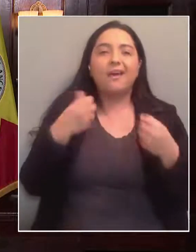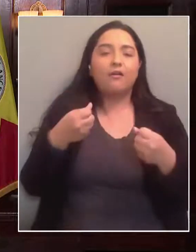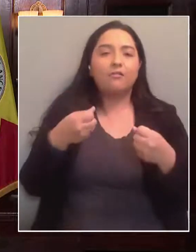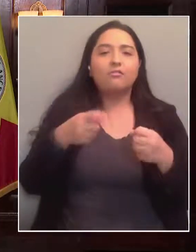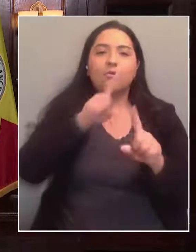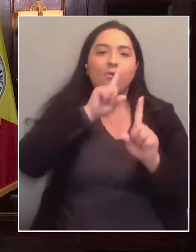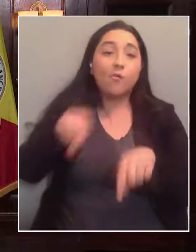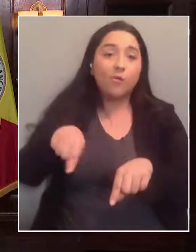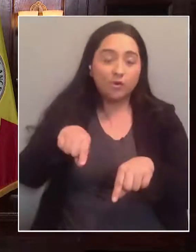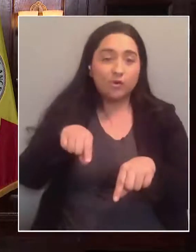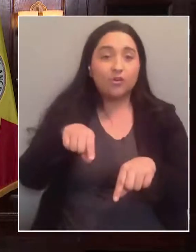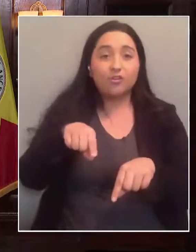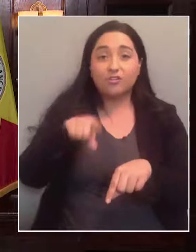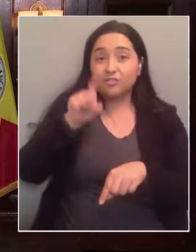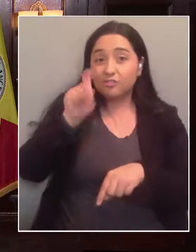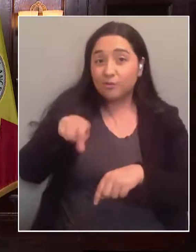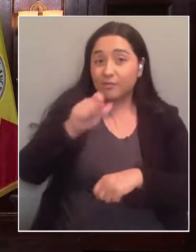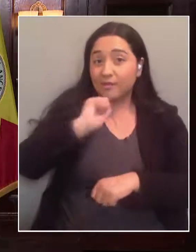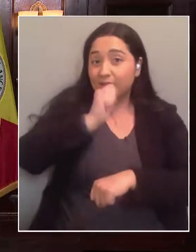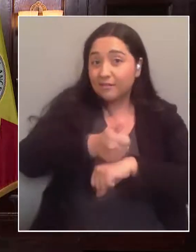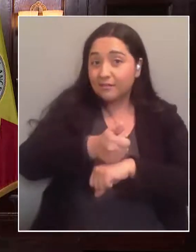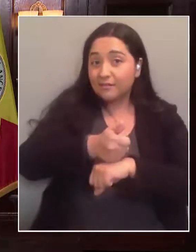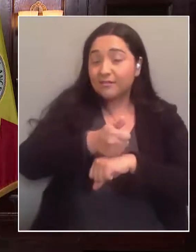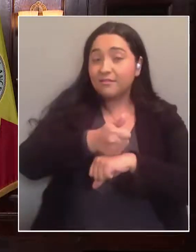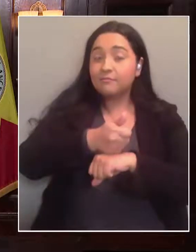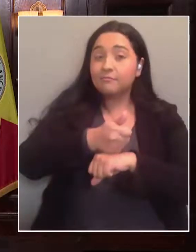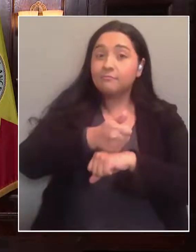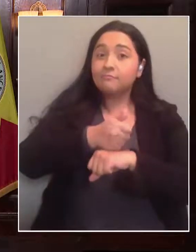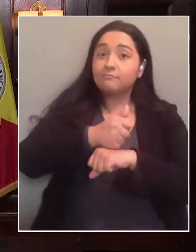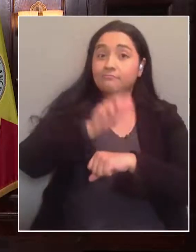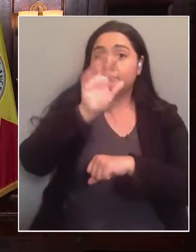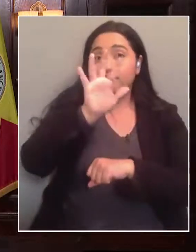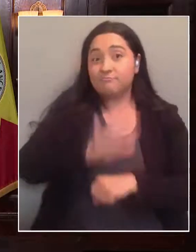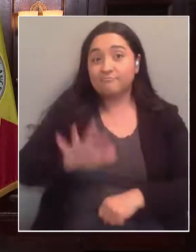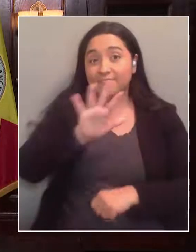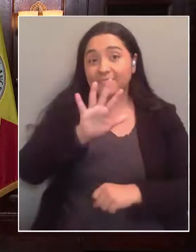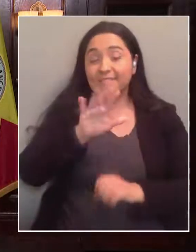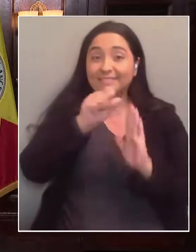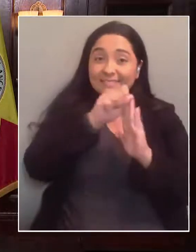CONSIDERED AND SHOULD IT BE IMPLEMENTED REGIONALLY NOT JUST WITH L.A. COUNTY AND NUMBER 2,